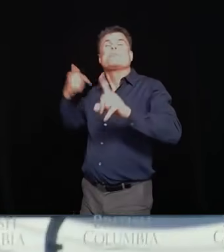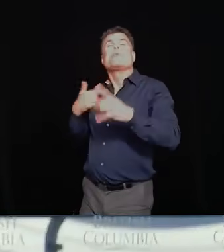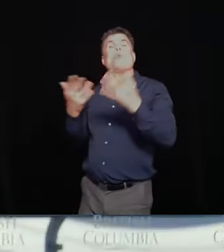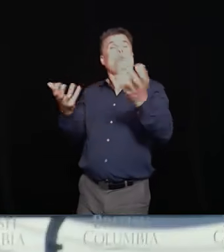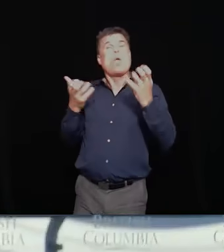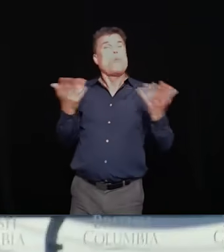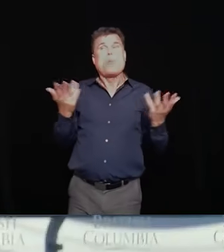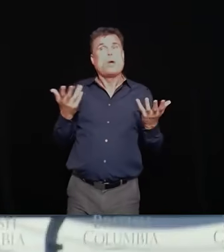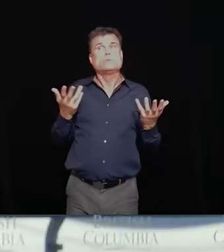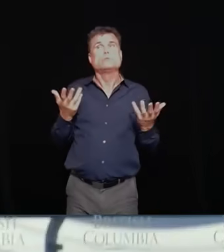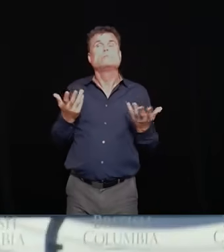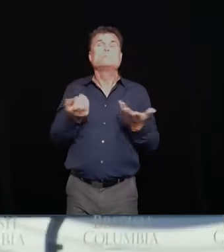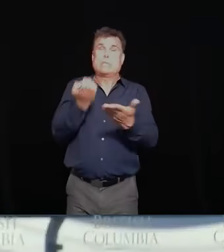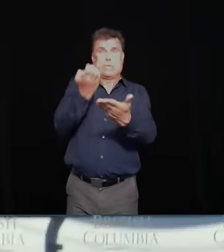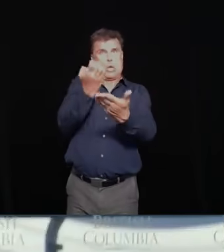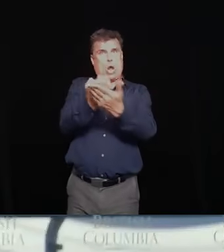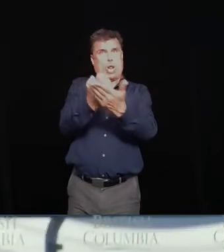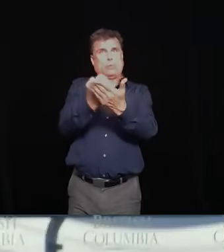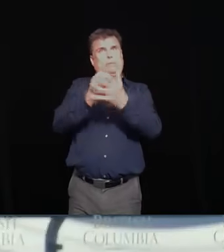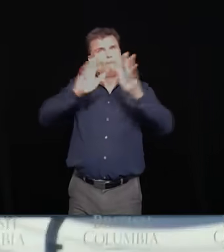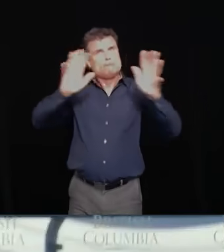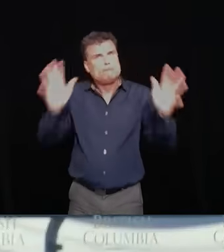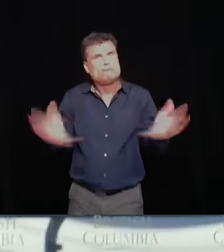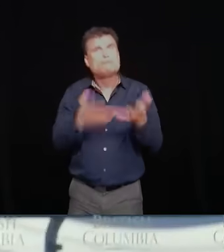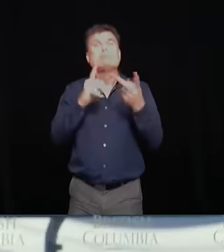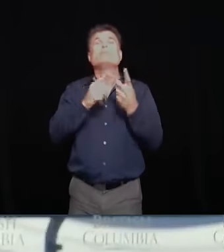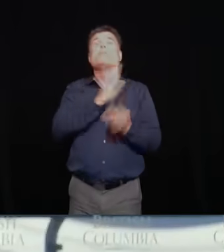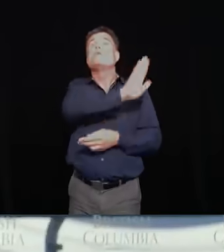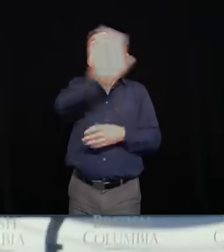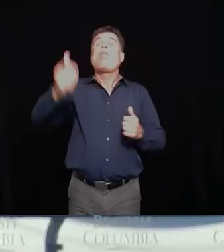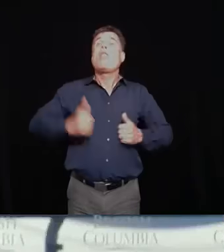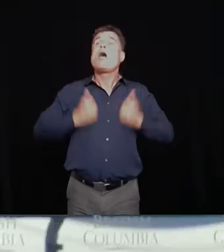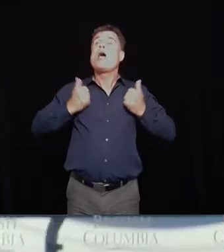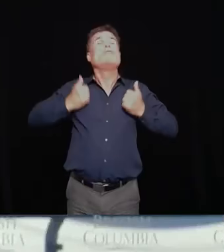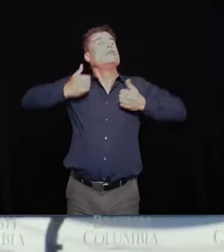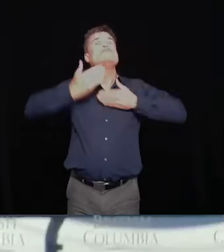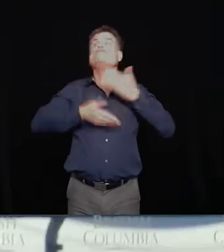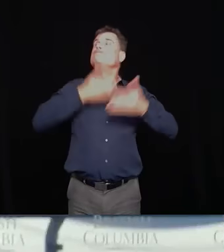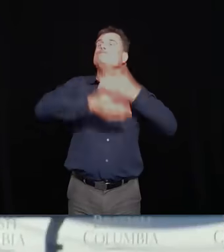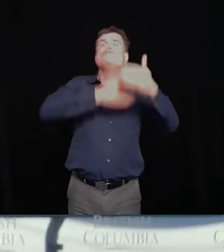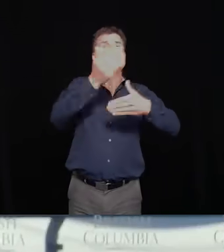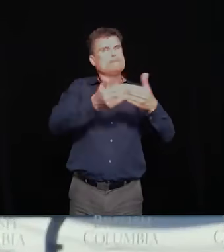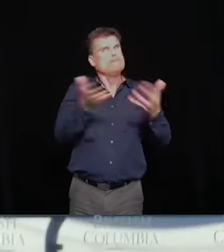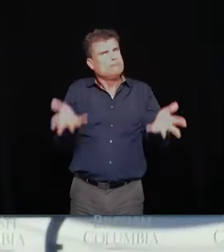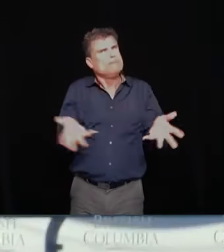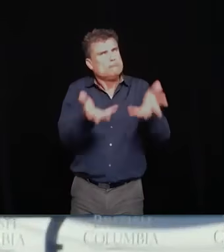reopening masks will be required in high-traffic areas and areas for physical distancing is not possible. I'm wondering